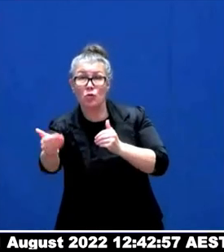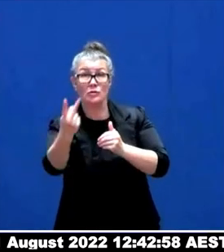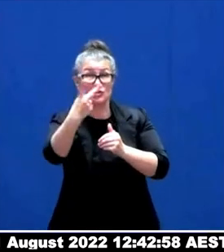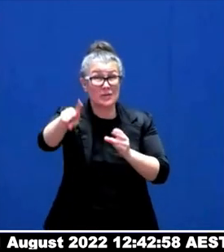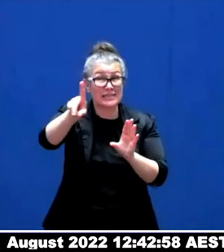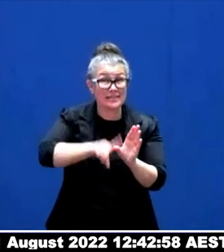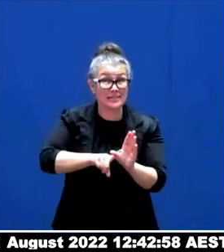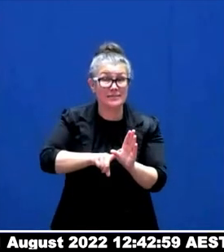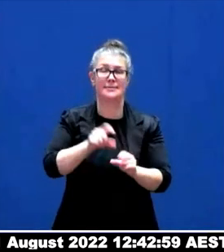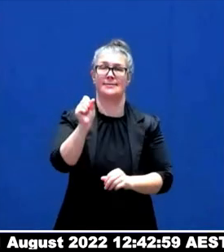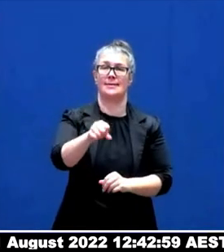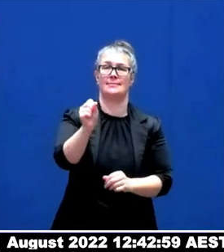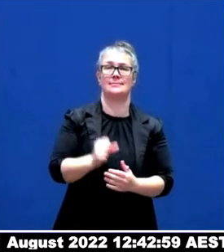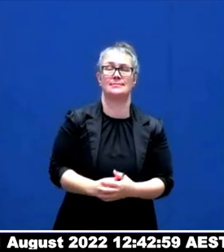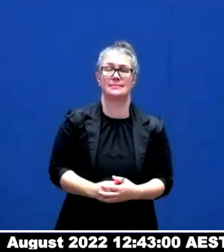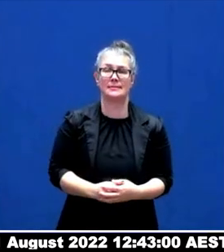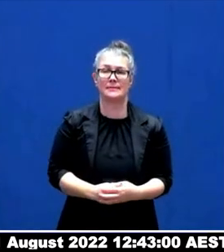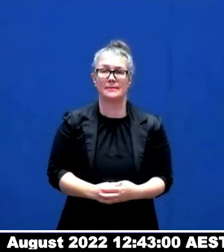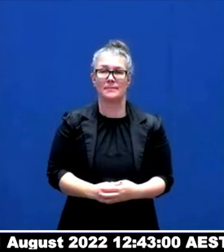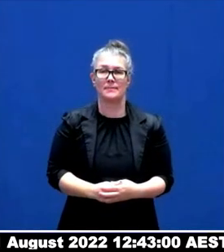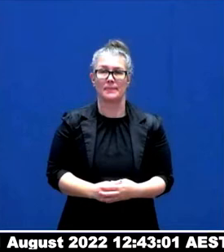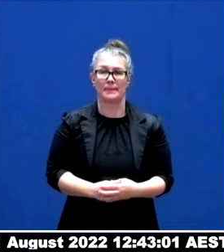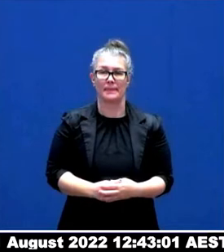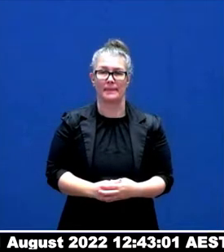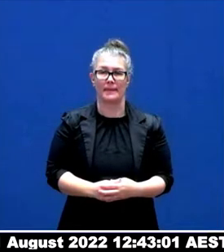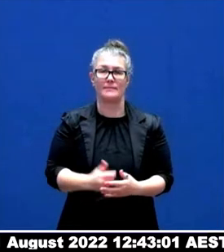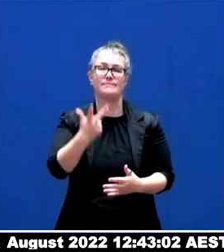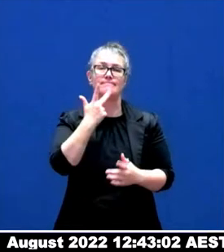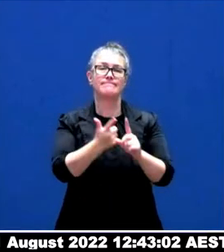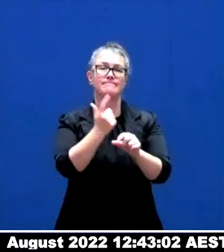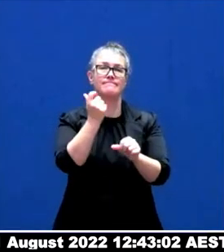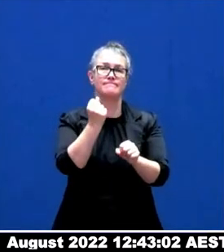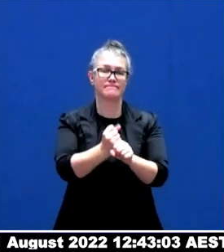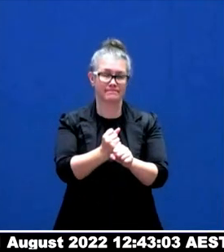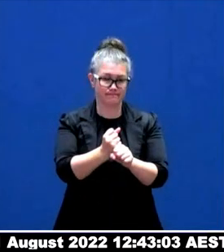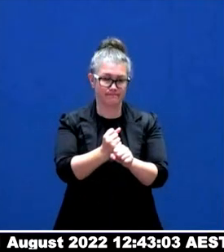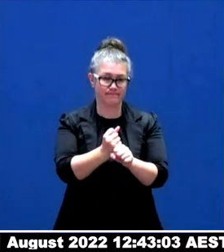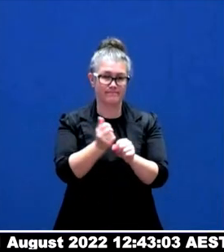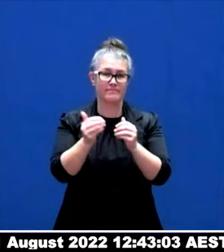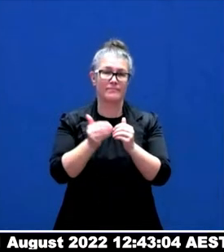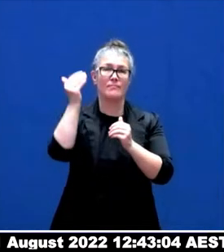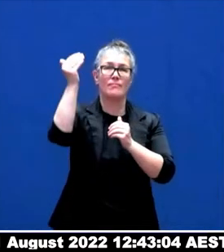so? ZOE DENDLE: It is. So, it's the overarching 20-year vision for housing for the next 20 years.